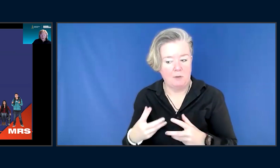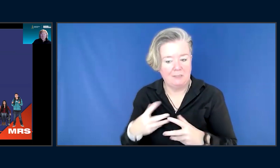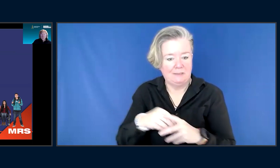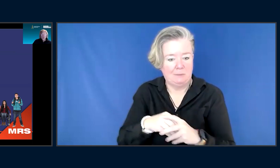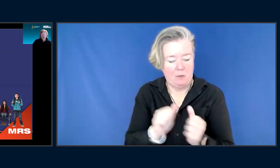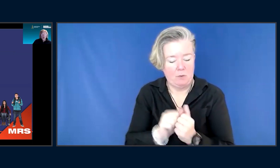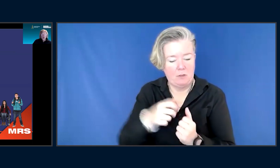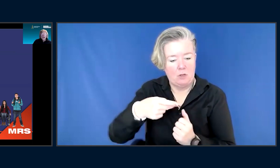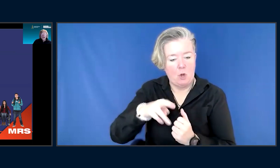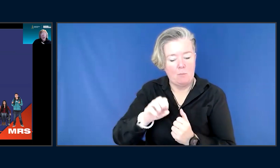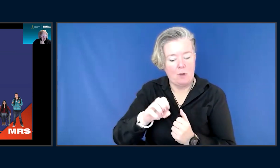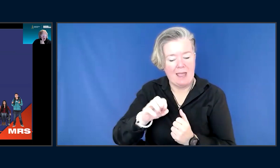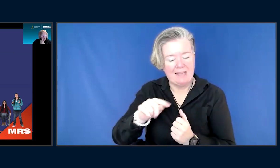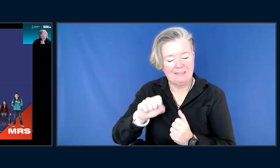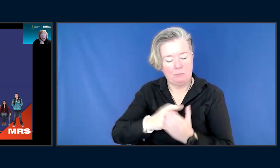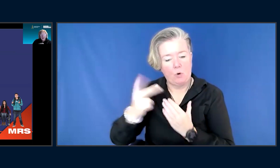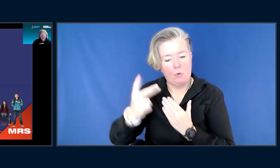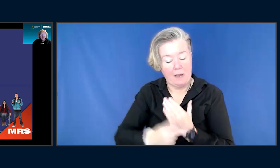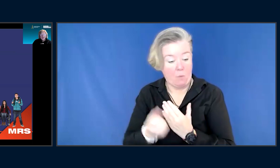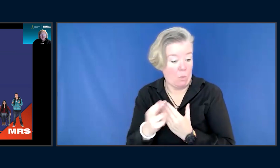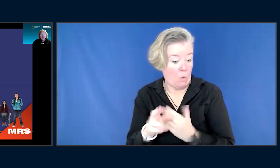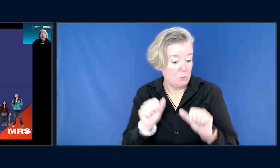start to participate in Pre-ETS programming.